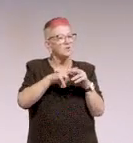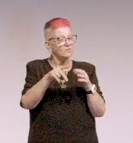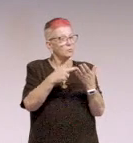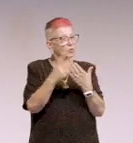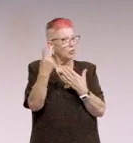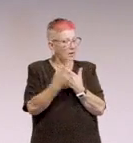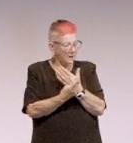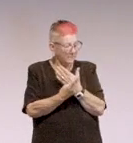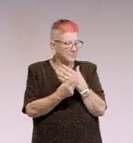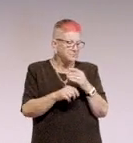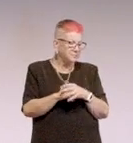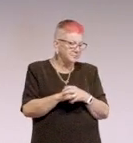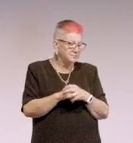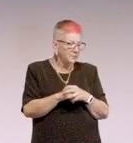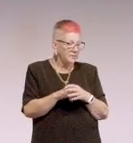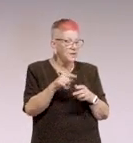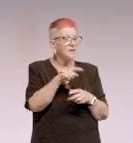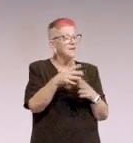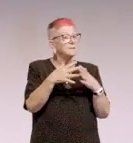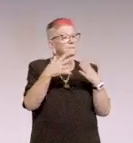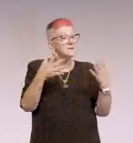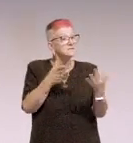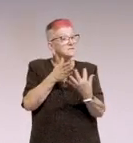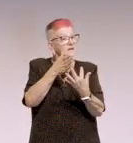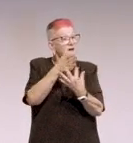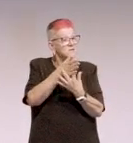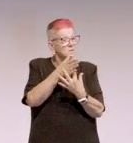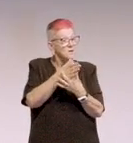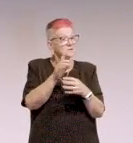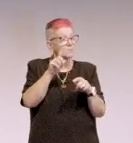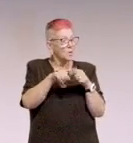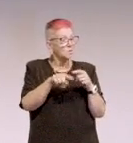This is accessibility stuff that a lot of you guys would have seen,